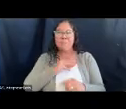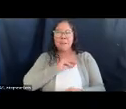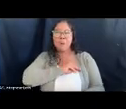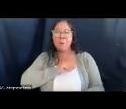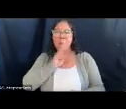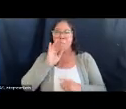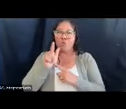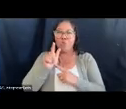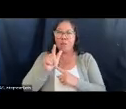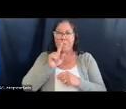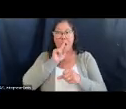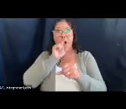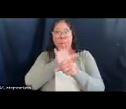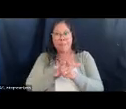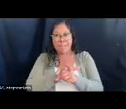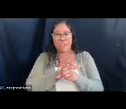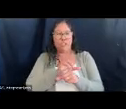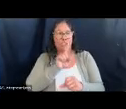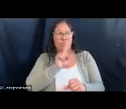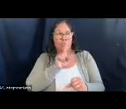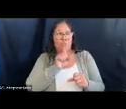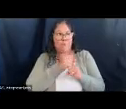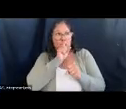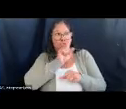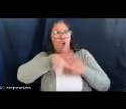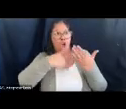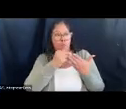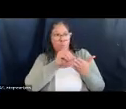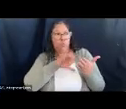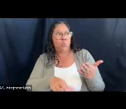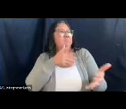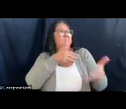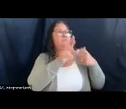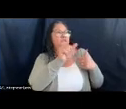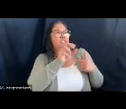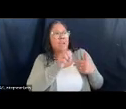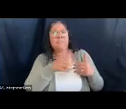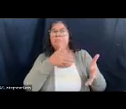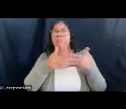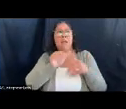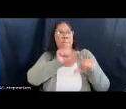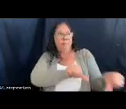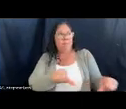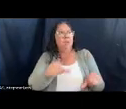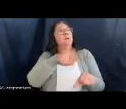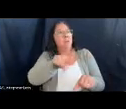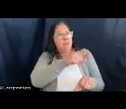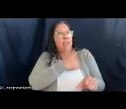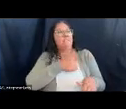that every student, regardless of their race or ability, has the opportunity to succeed.